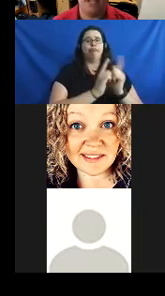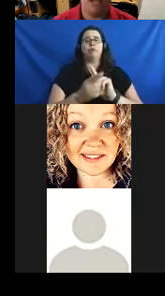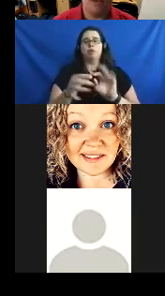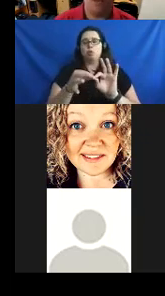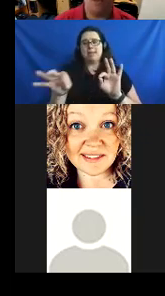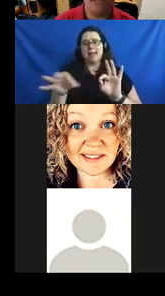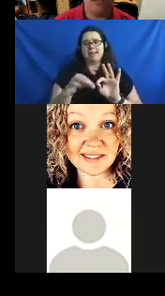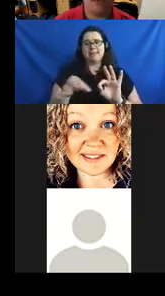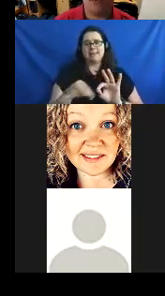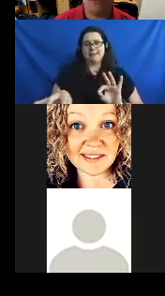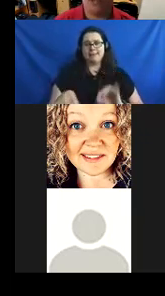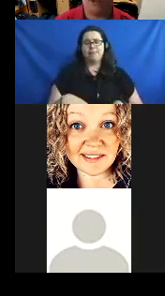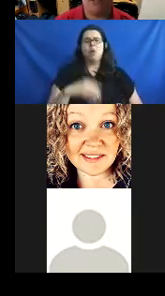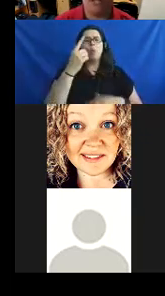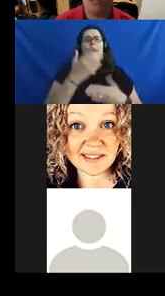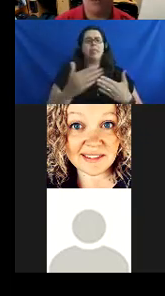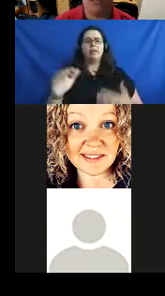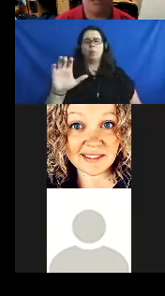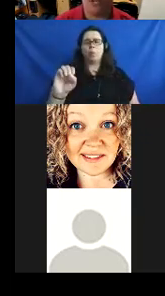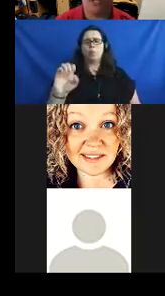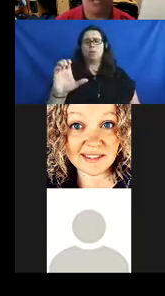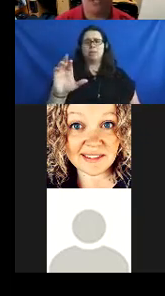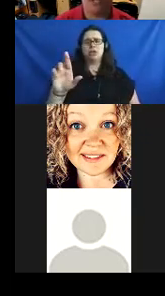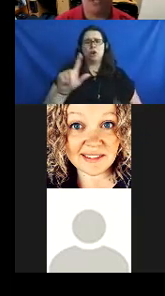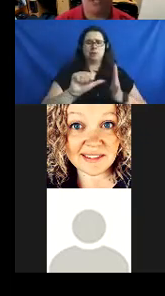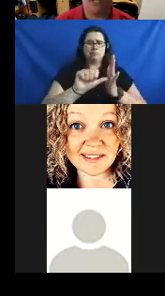ONE THING ABOUT OCR THAT I DO WANT TO STRESS IS THAT IT'S